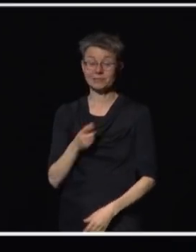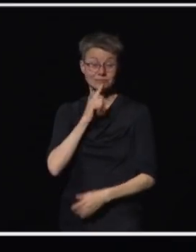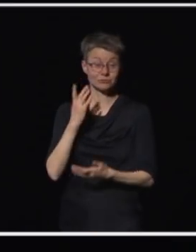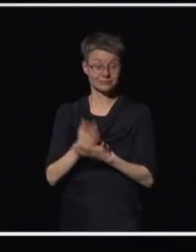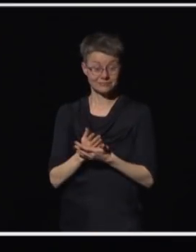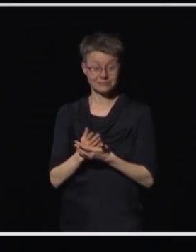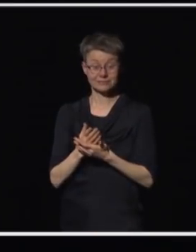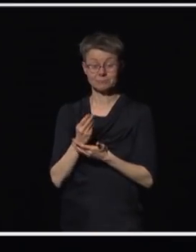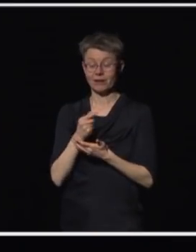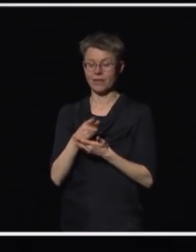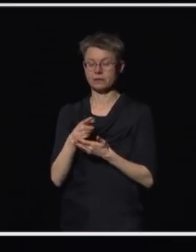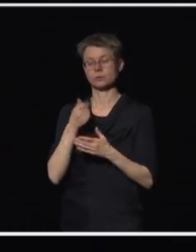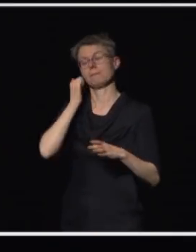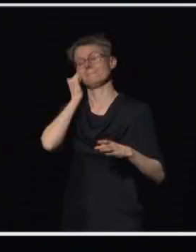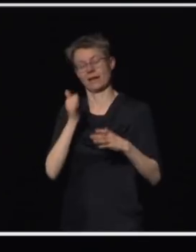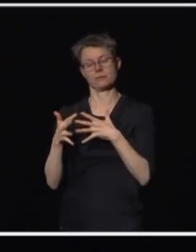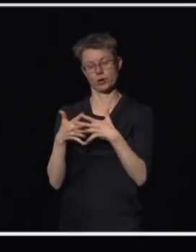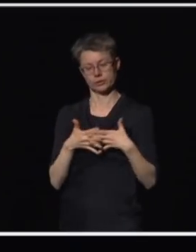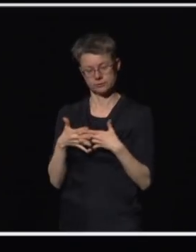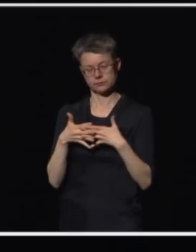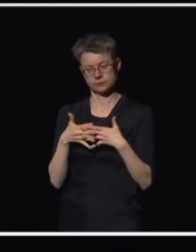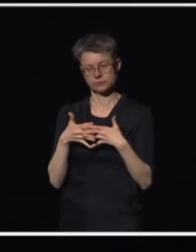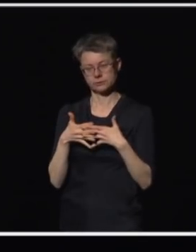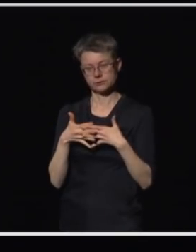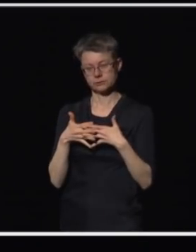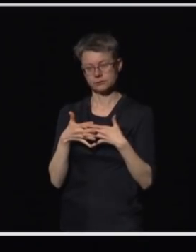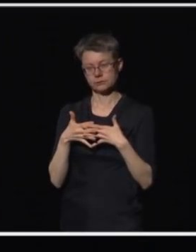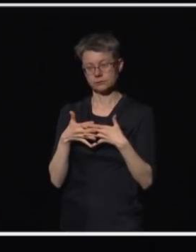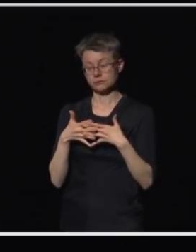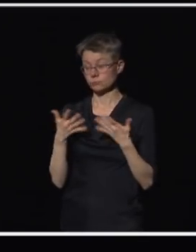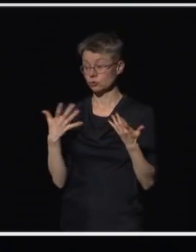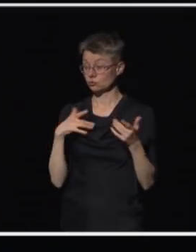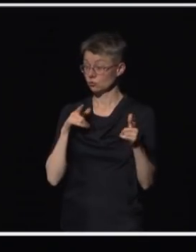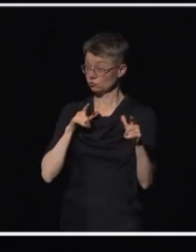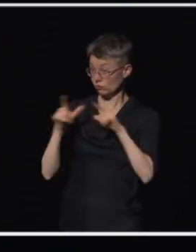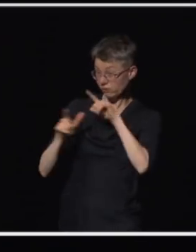of that is being a black American because, you know, travel is very much a luxury.